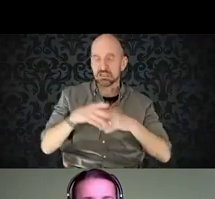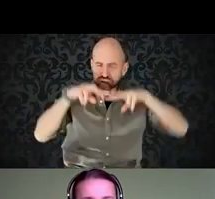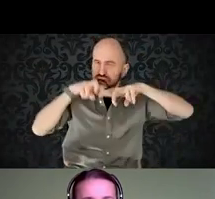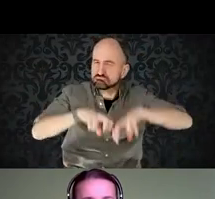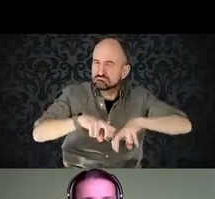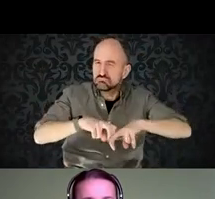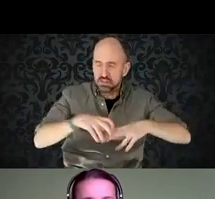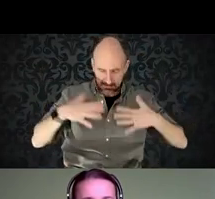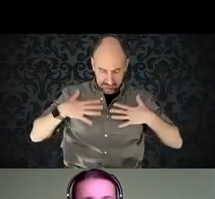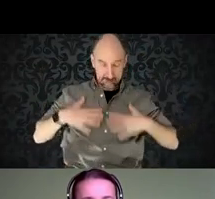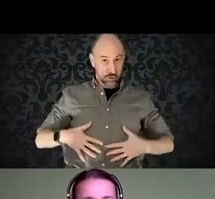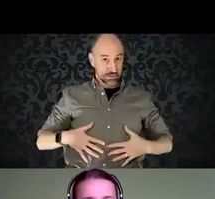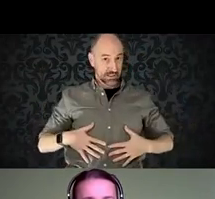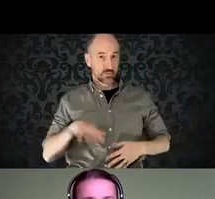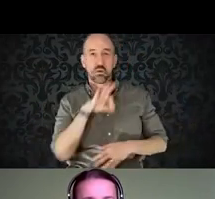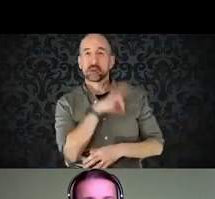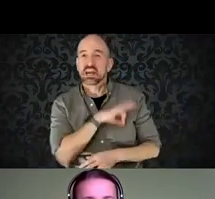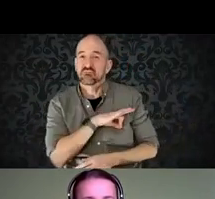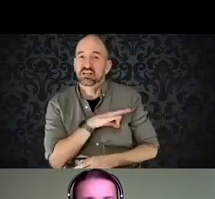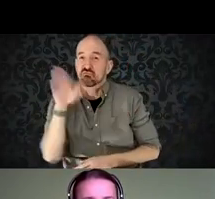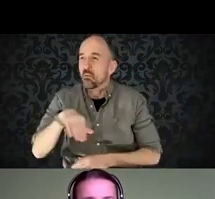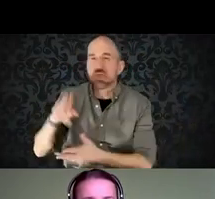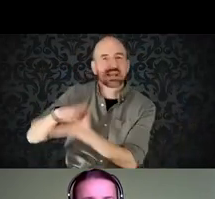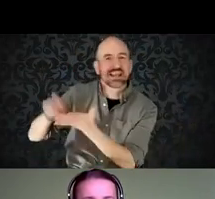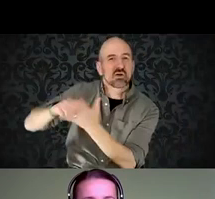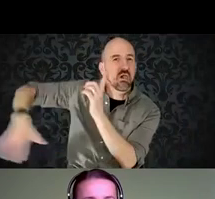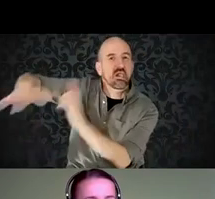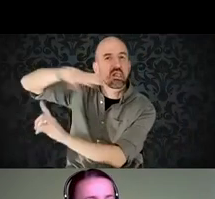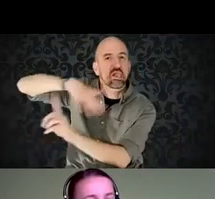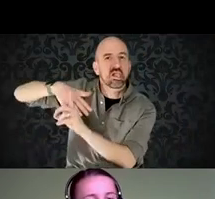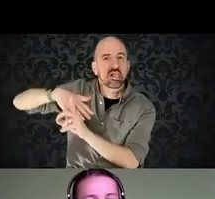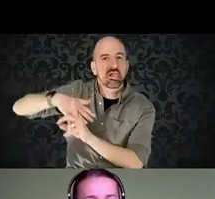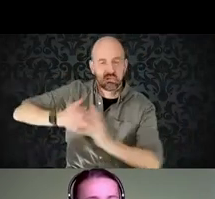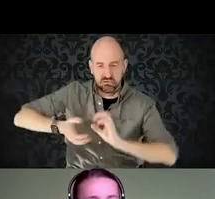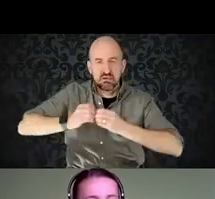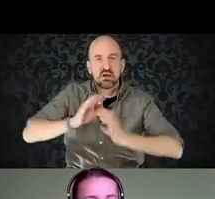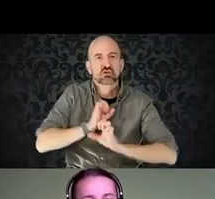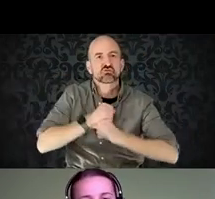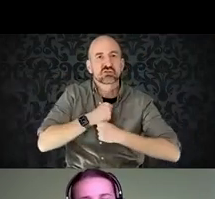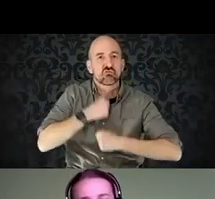someone else. There is also cynical Stress Recovery Theory, in 1991, Roger Ulrich, Professor of architecture at the